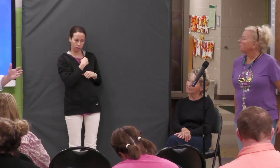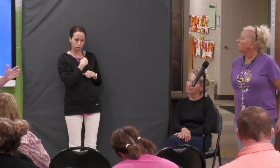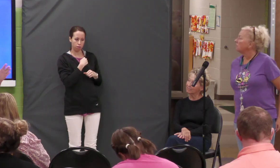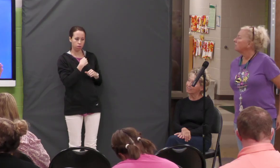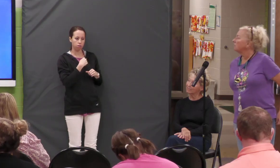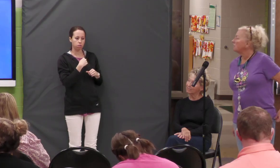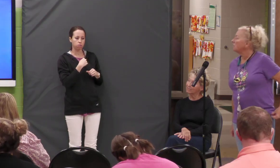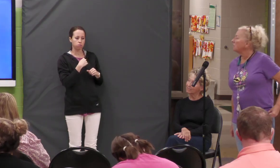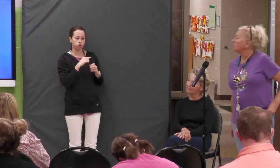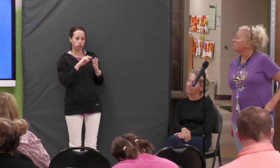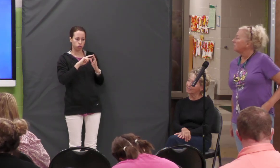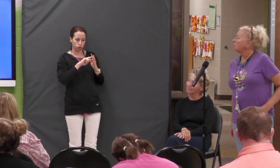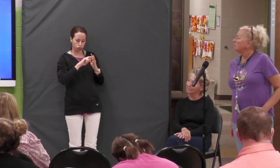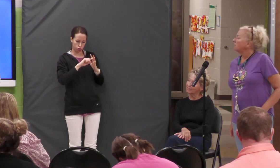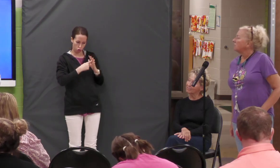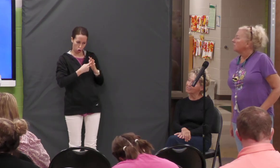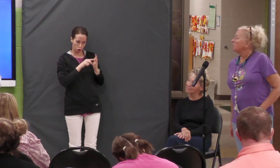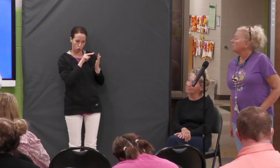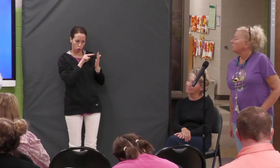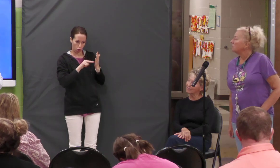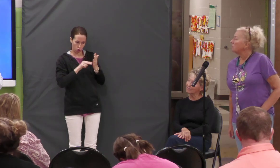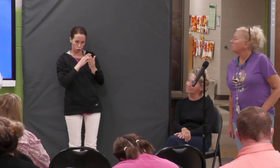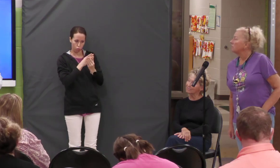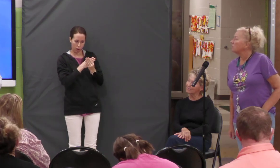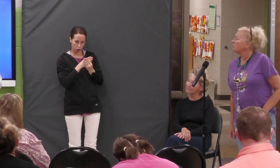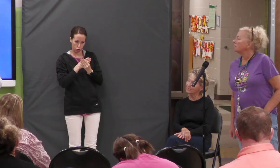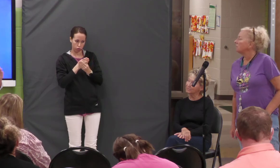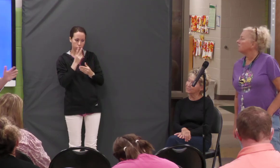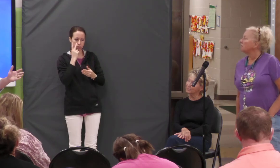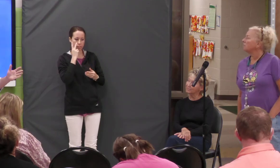all these different kind of activity and we're we're figuring out that we